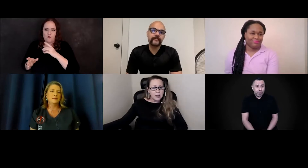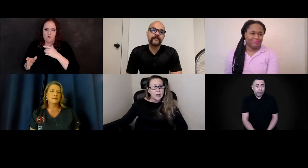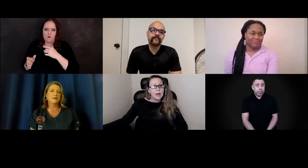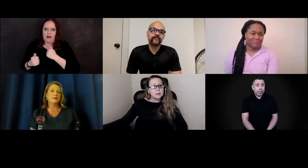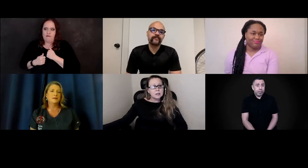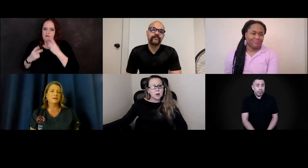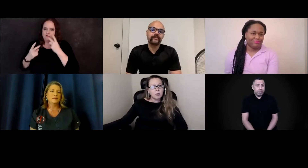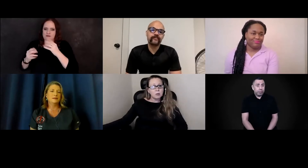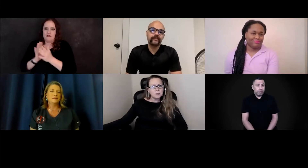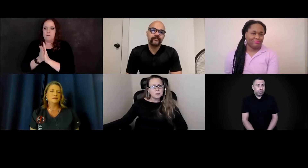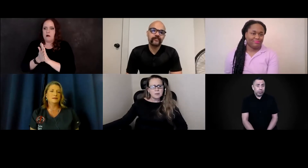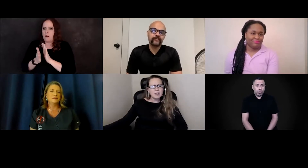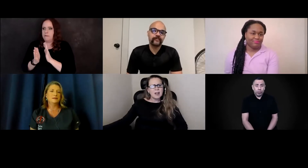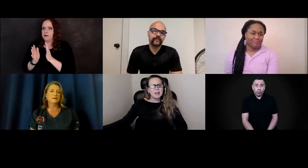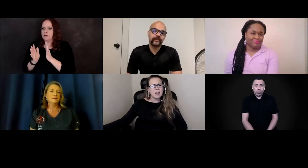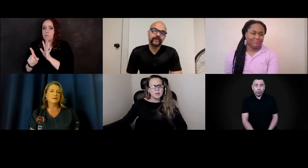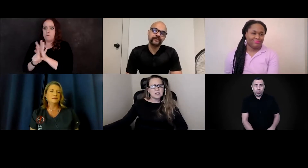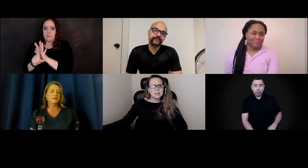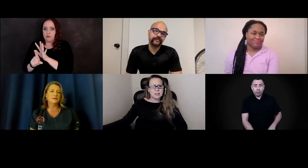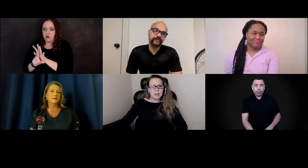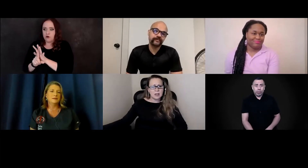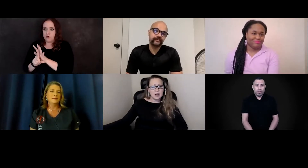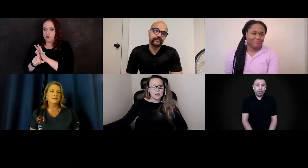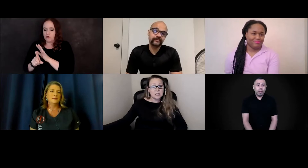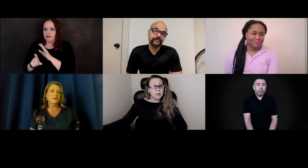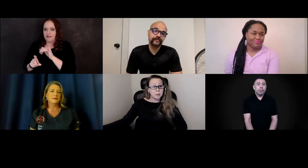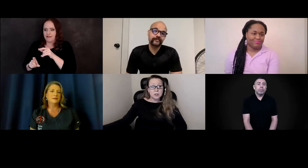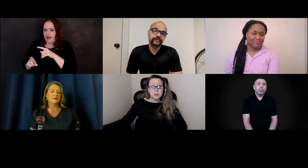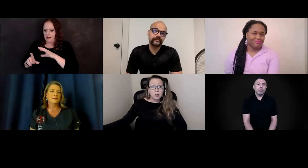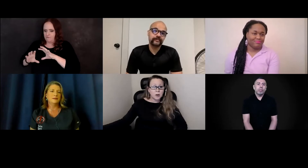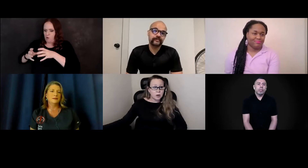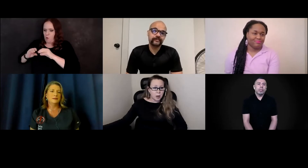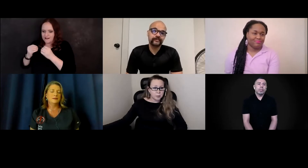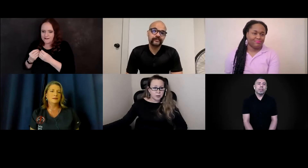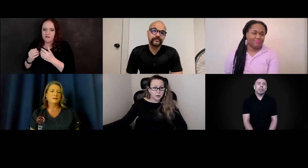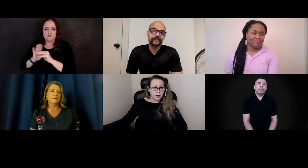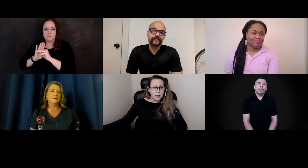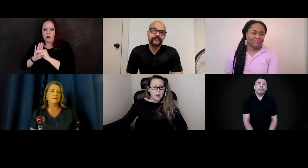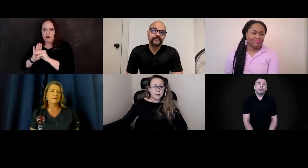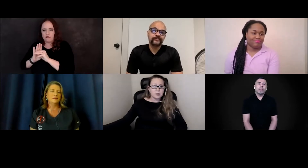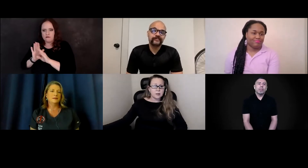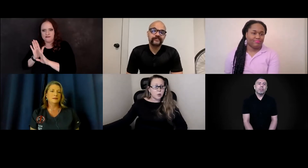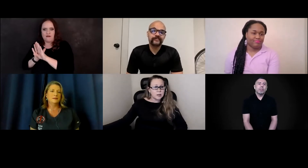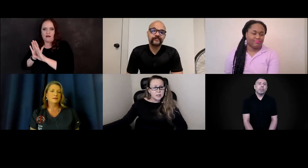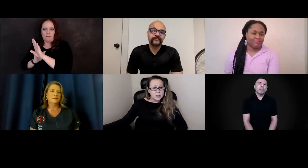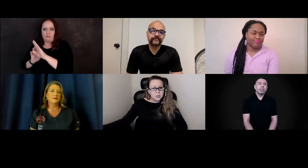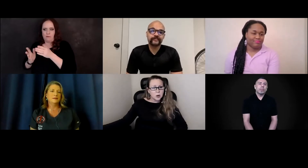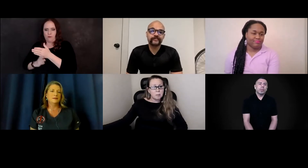And so I'd love to see that it's becoming so very popular and the organizations are